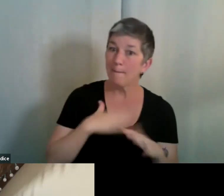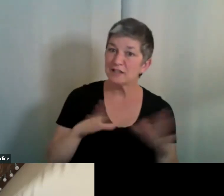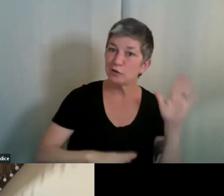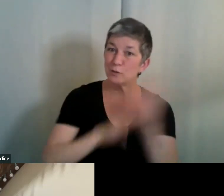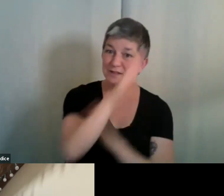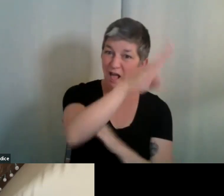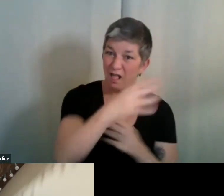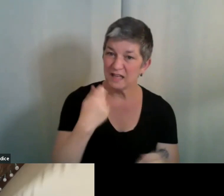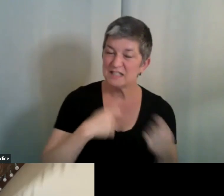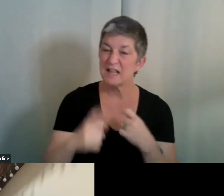be the bare minimum.